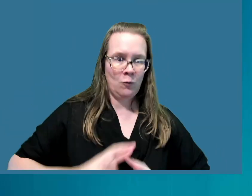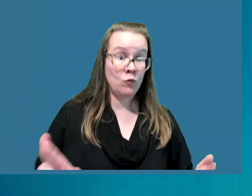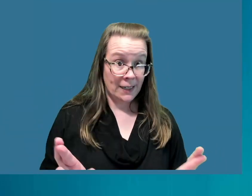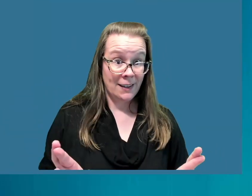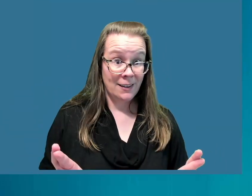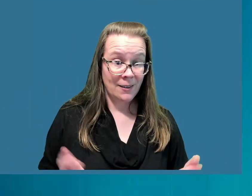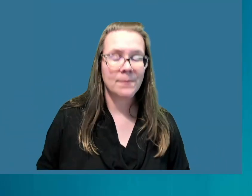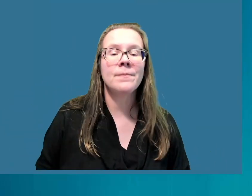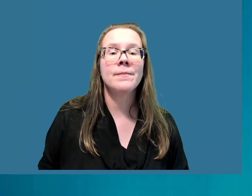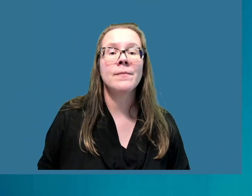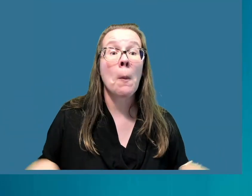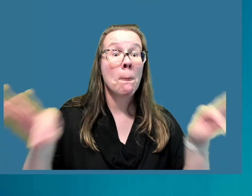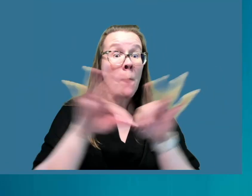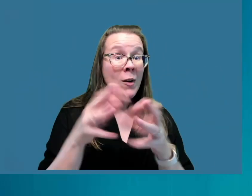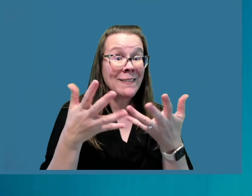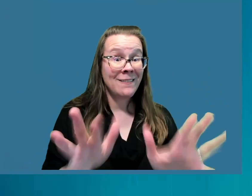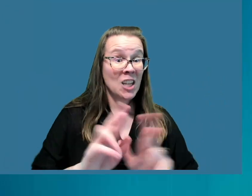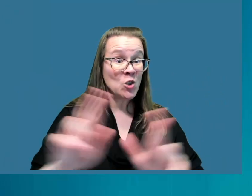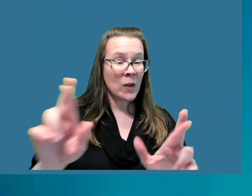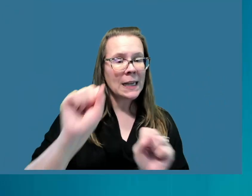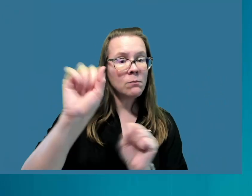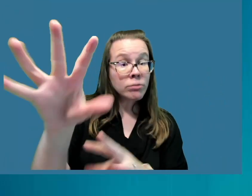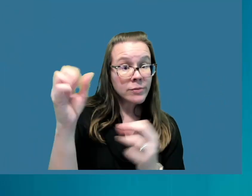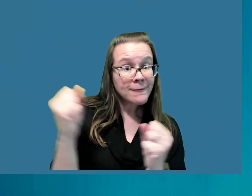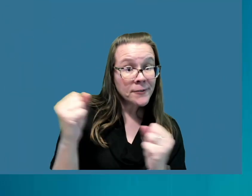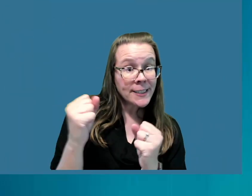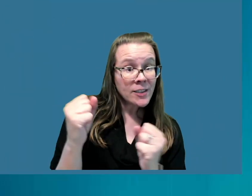and do the last couple strokes myself. Just to get it perfect.